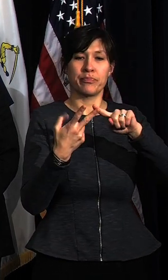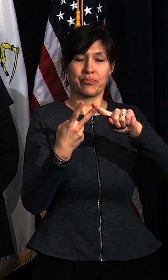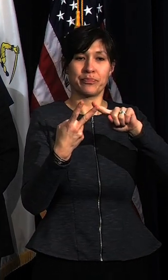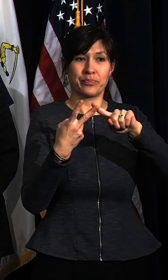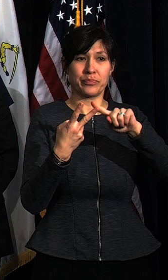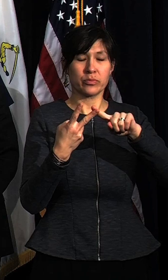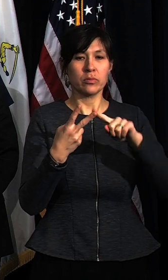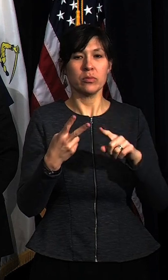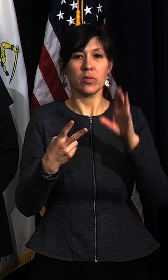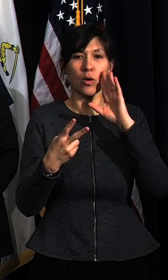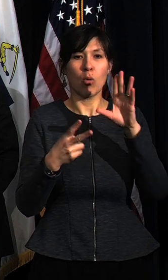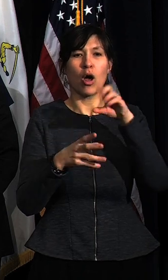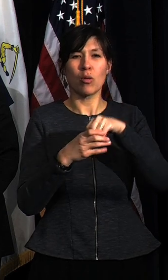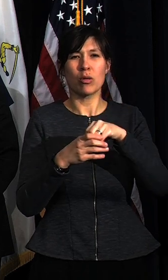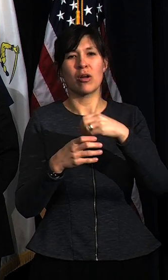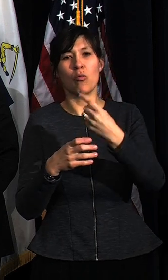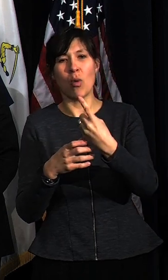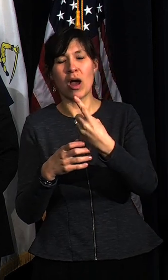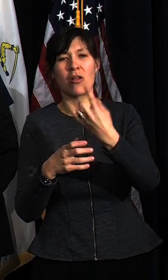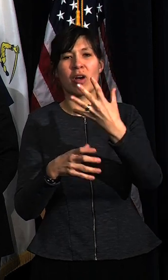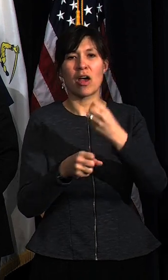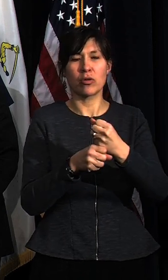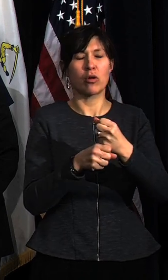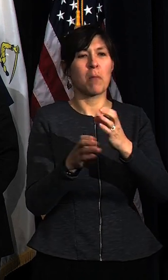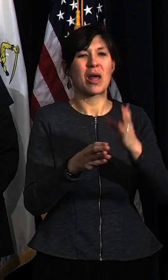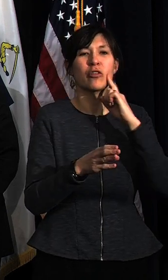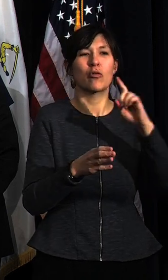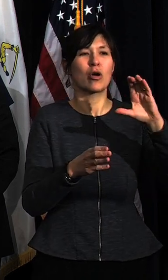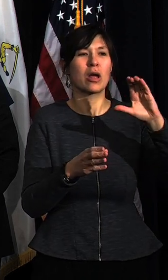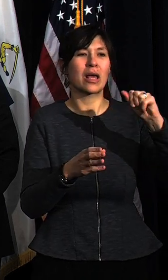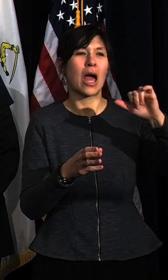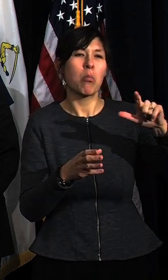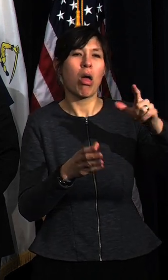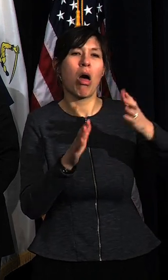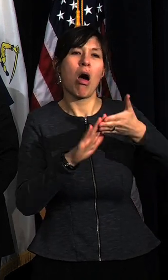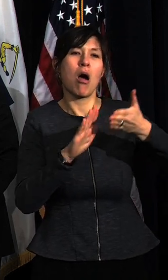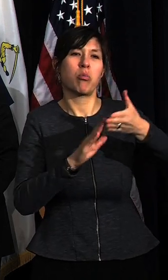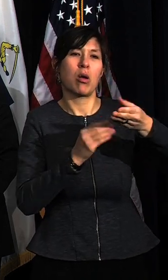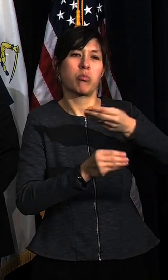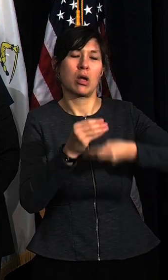and five-year plans for each. Third, construct and enforce productivity